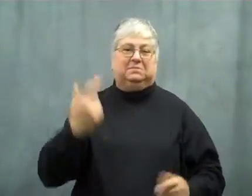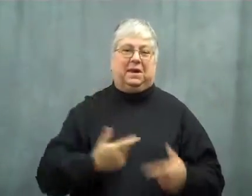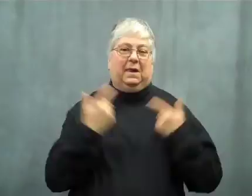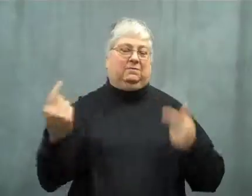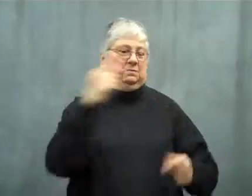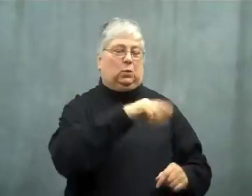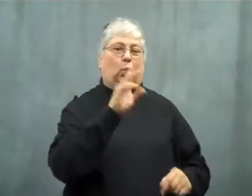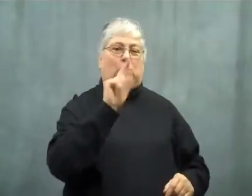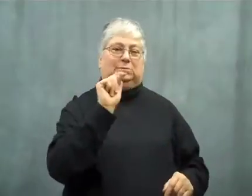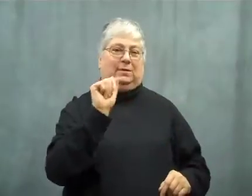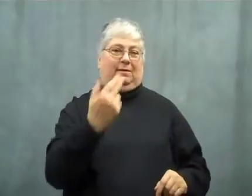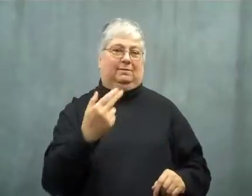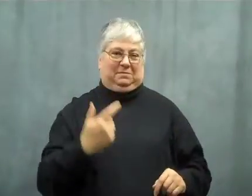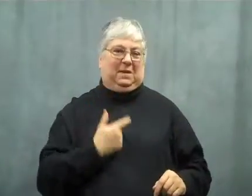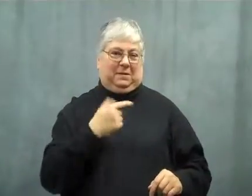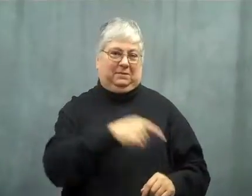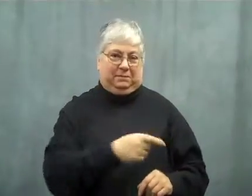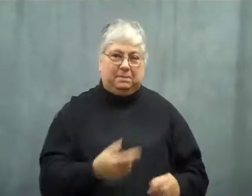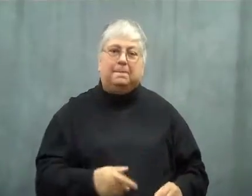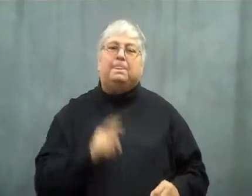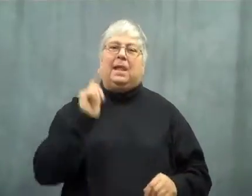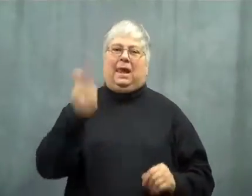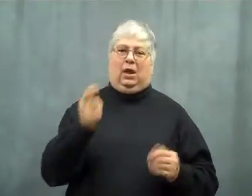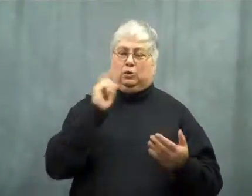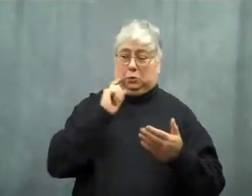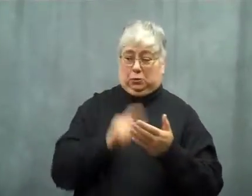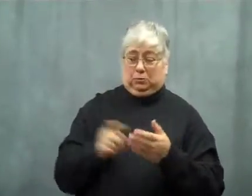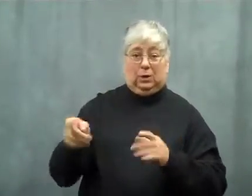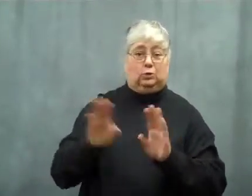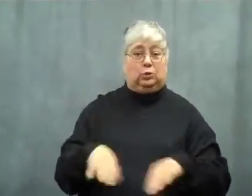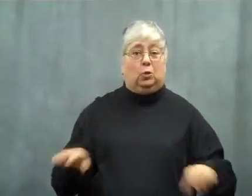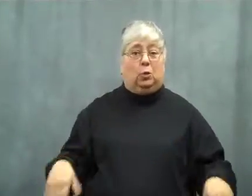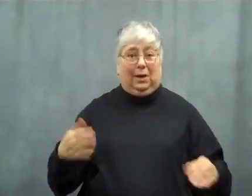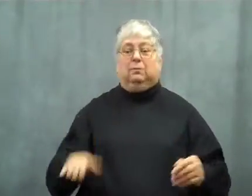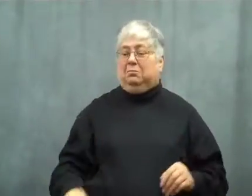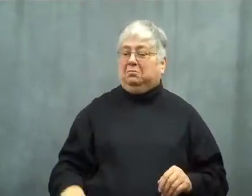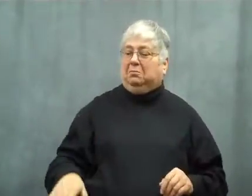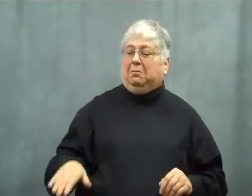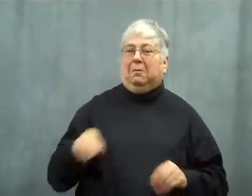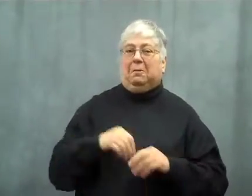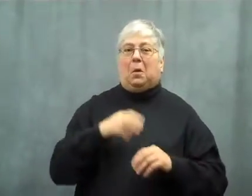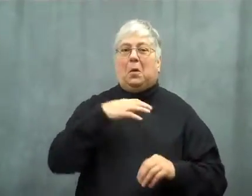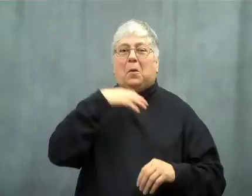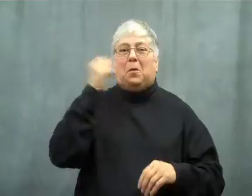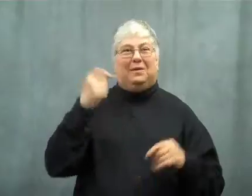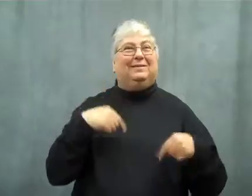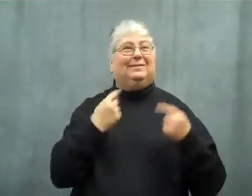The boys lived with them in Utah.